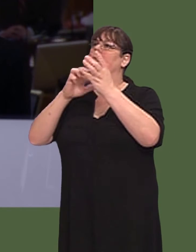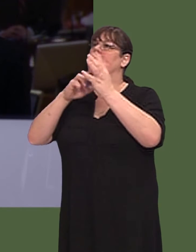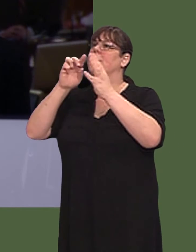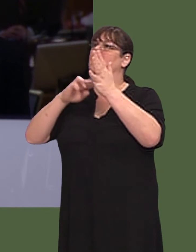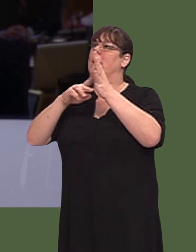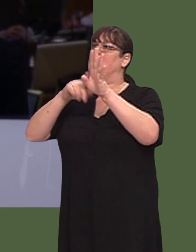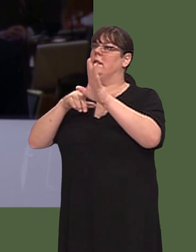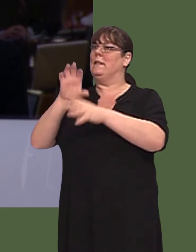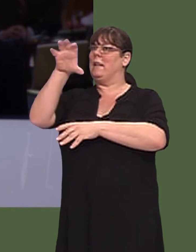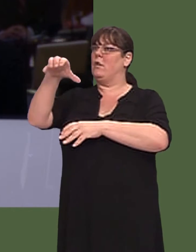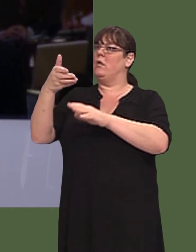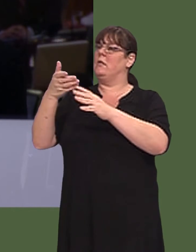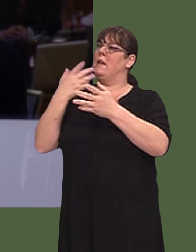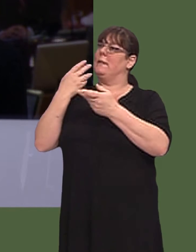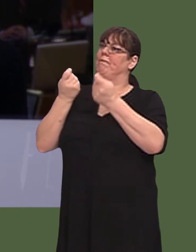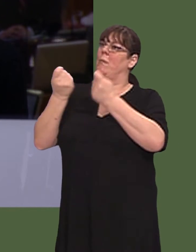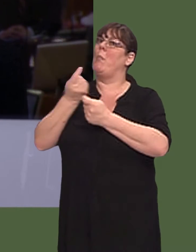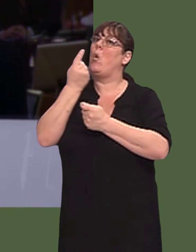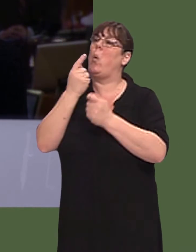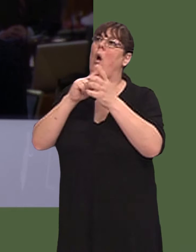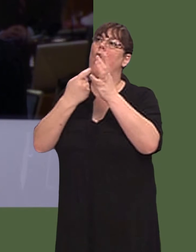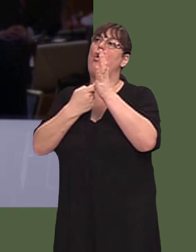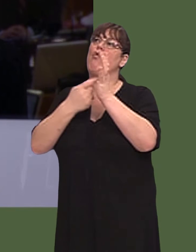of Arriva Trains and that franchise.